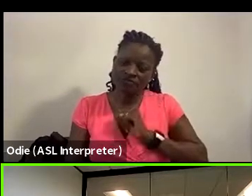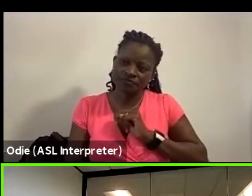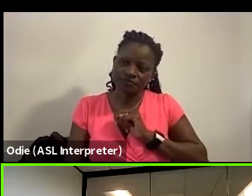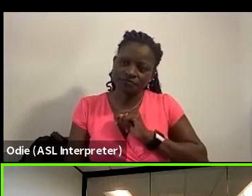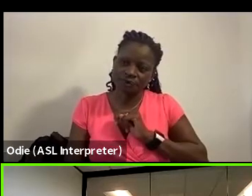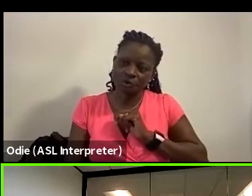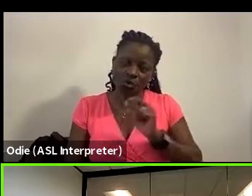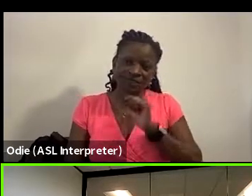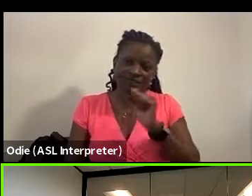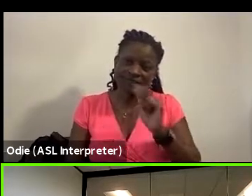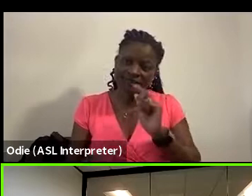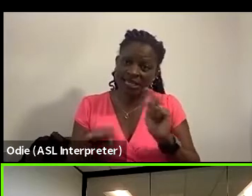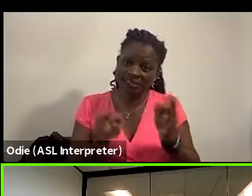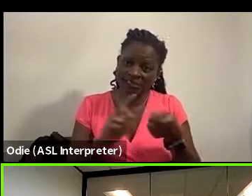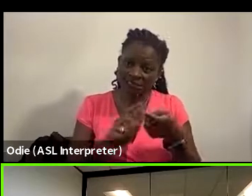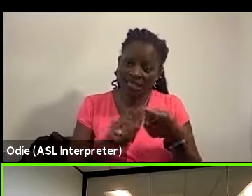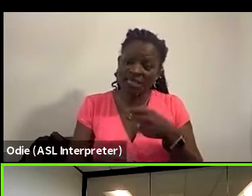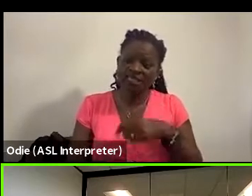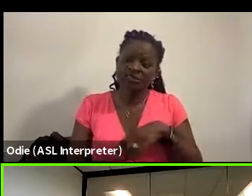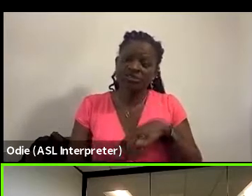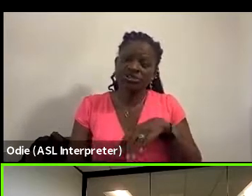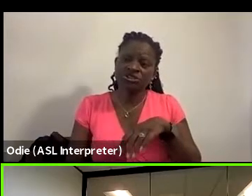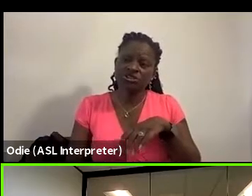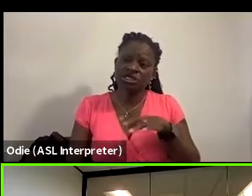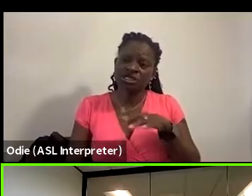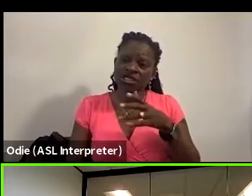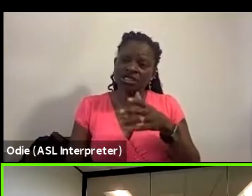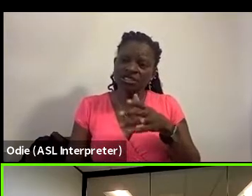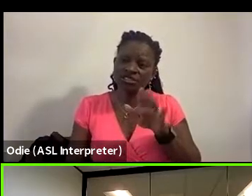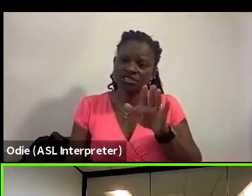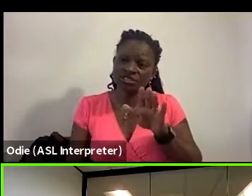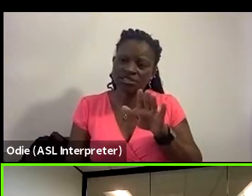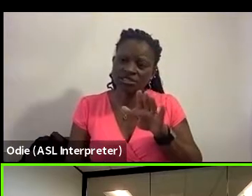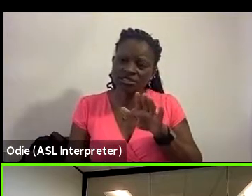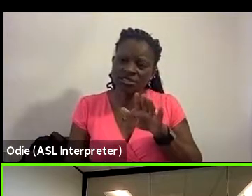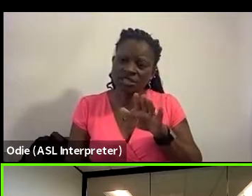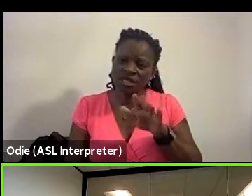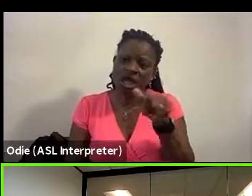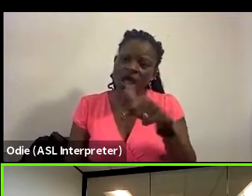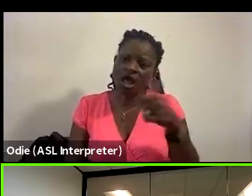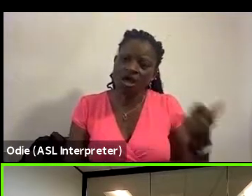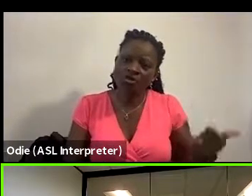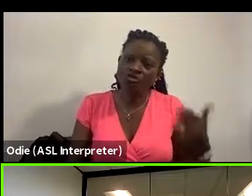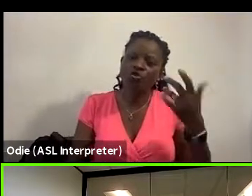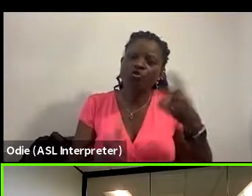ACS or other providers, their requirement that they go on to turn tomorrow.